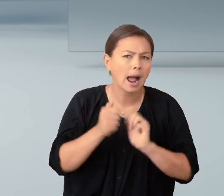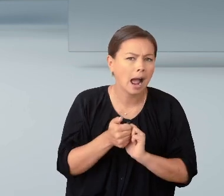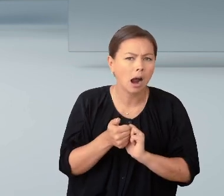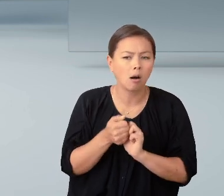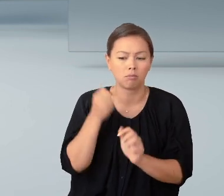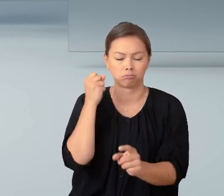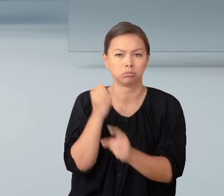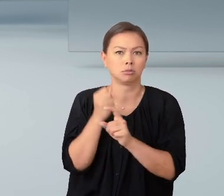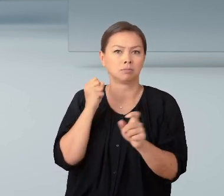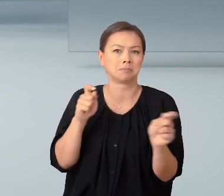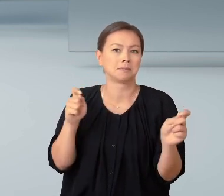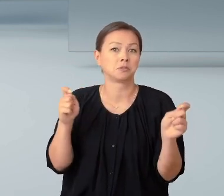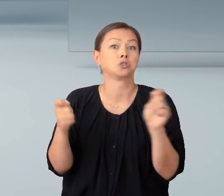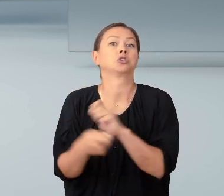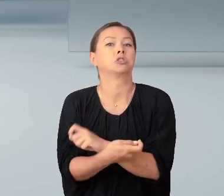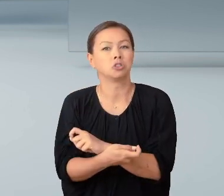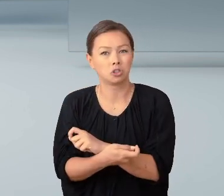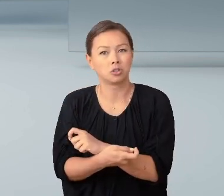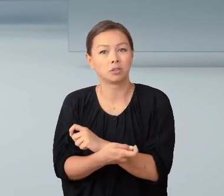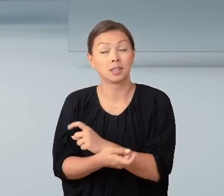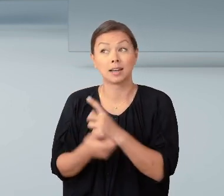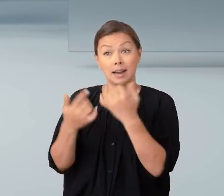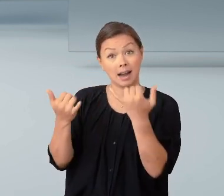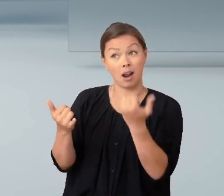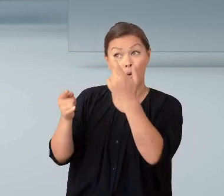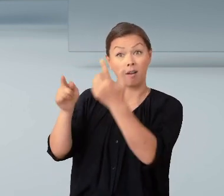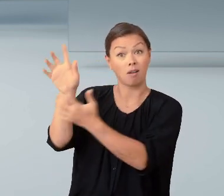allow you the flexibility to use technology at your fingertips